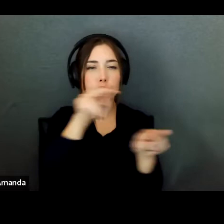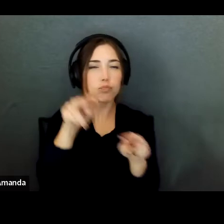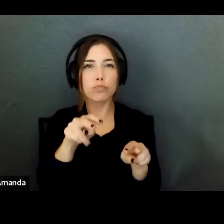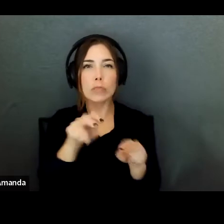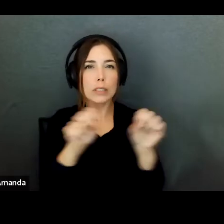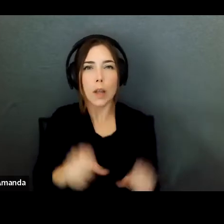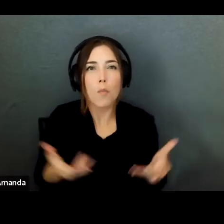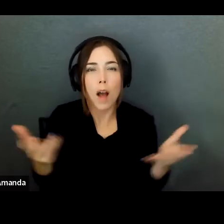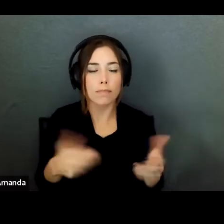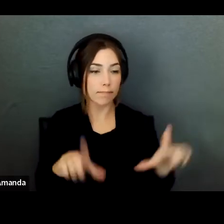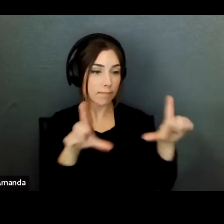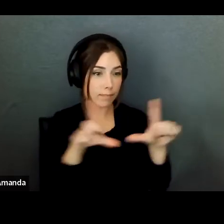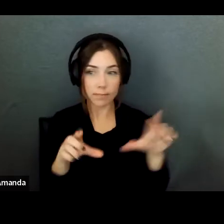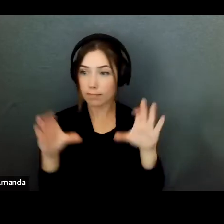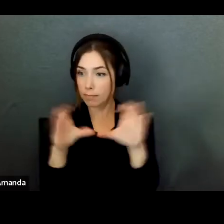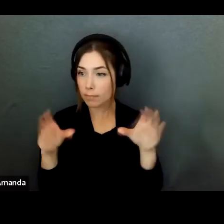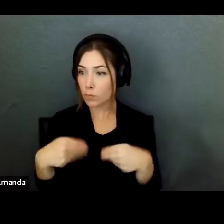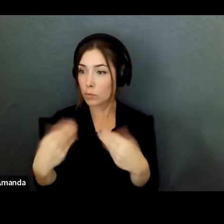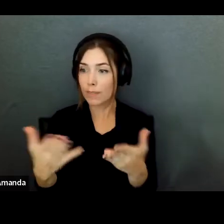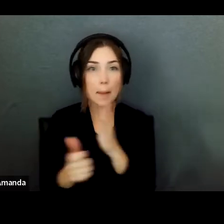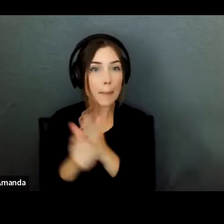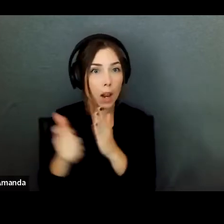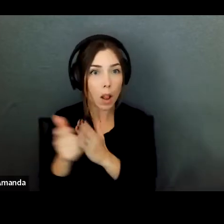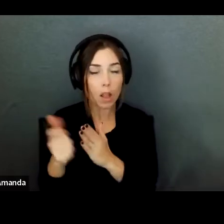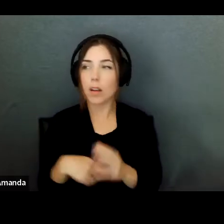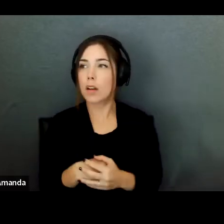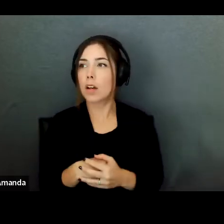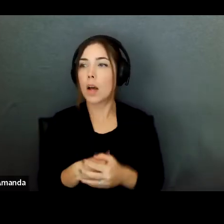certification, prior manuals, person-centered plan monitor thing.